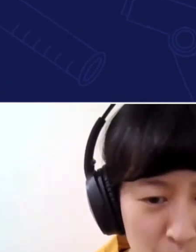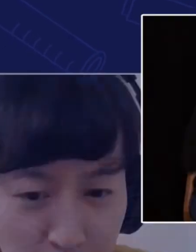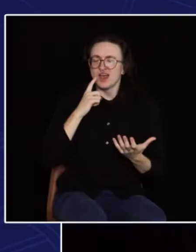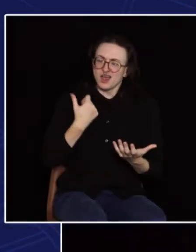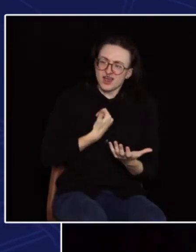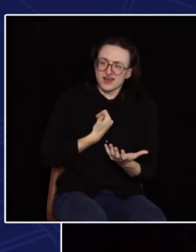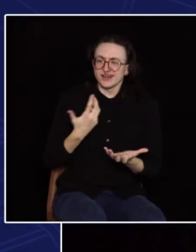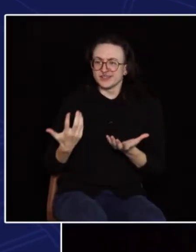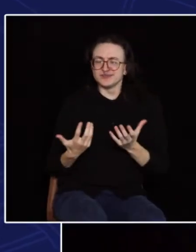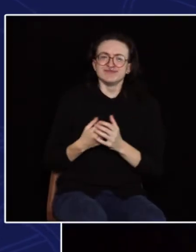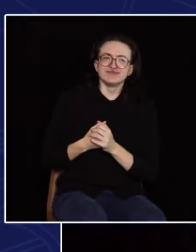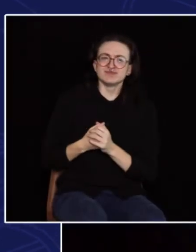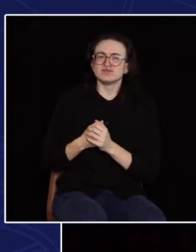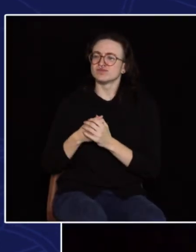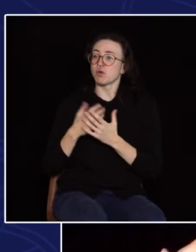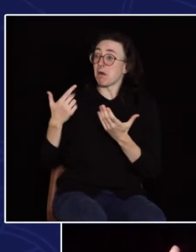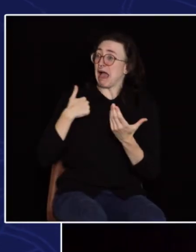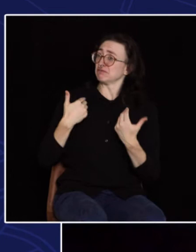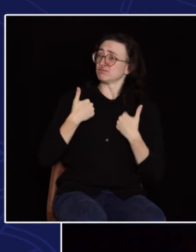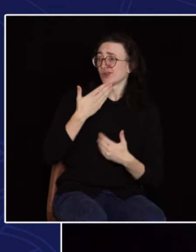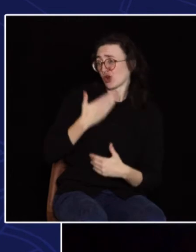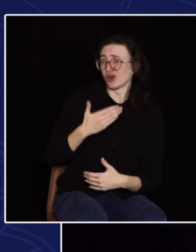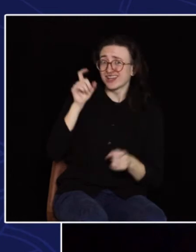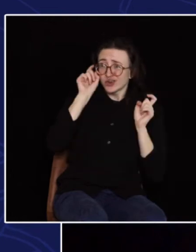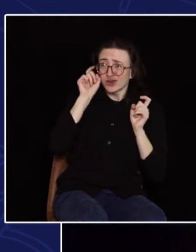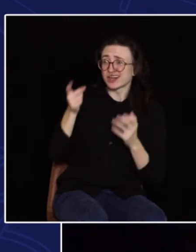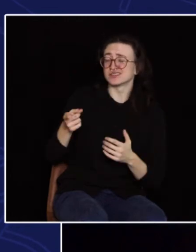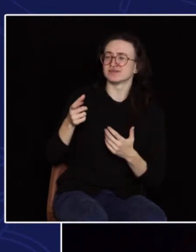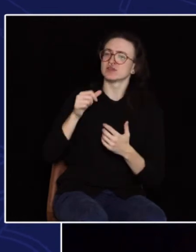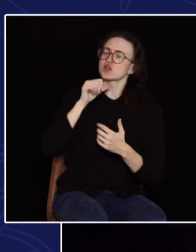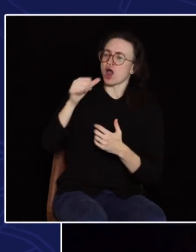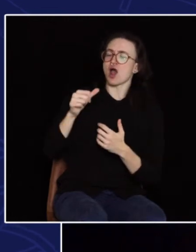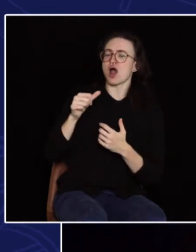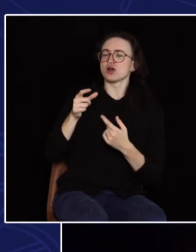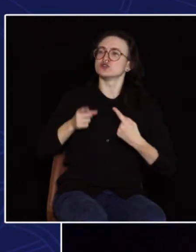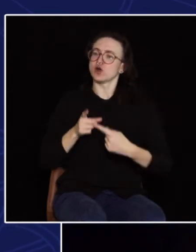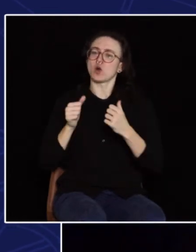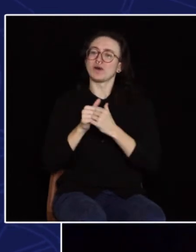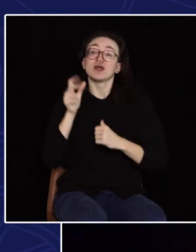[ZAIN:] For me it wasn’t... so much -- since I have good hearing aids, it wasn't so much listening --